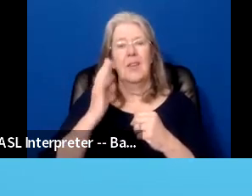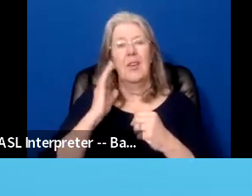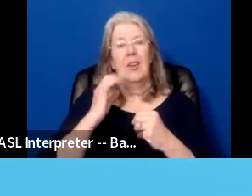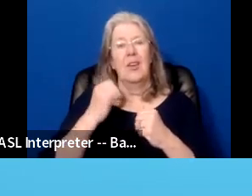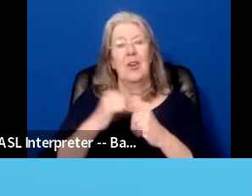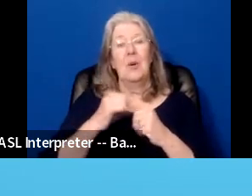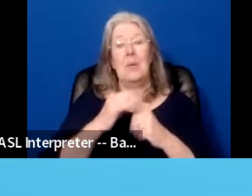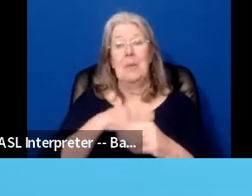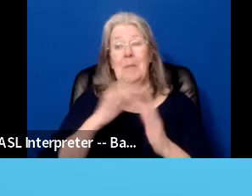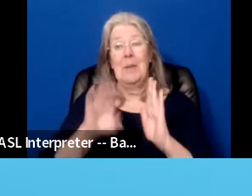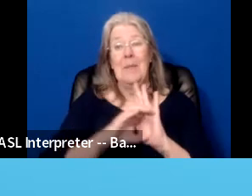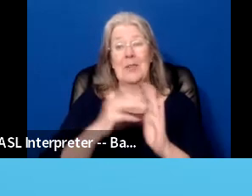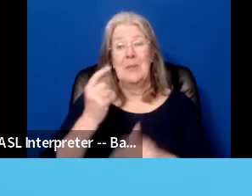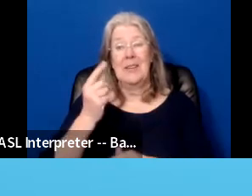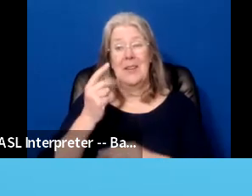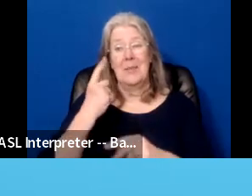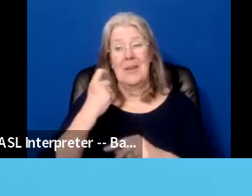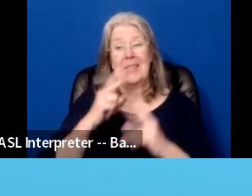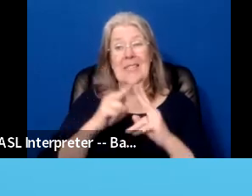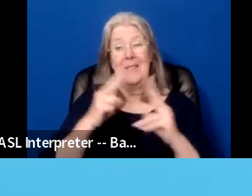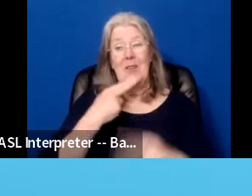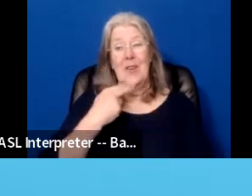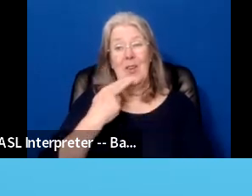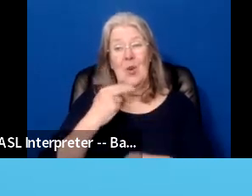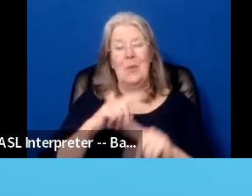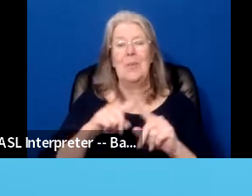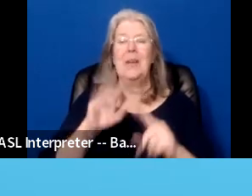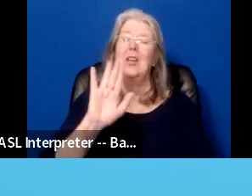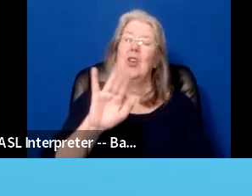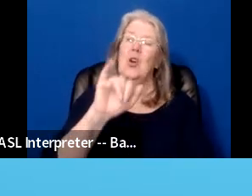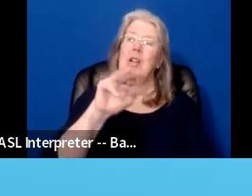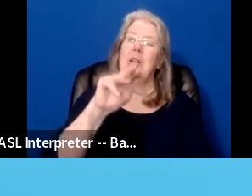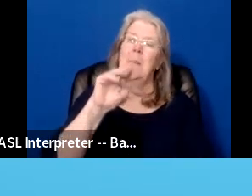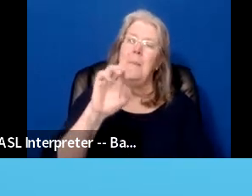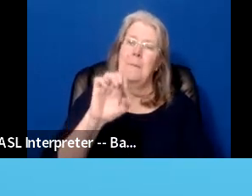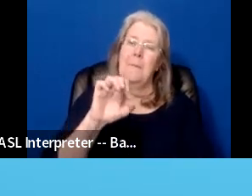because my dog is very cute, but your immune system doesn't always remember things as well